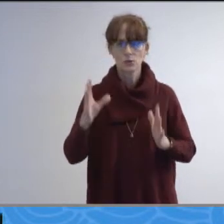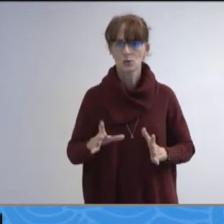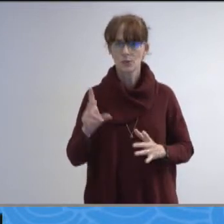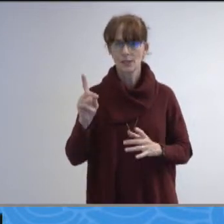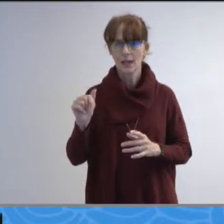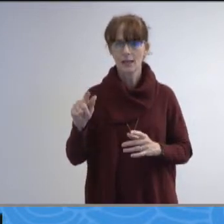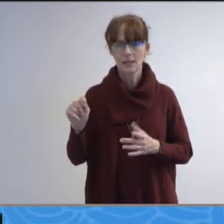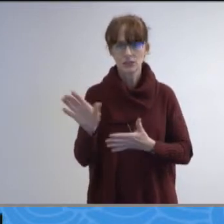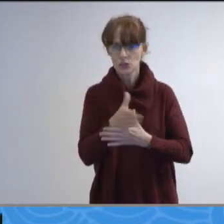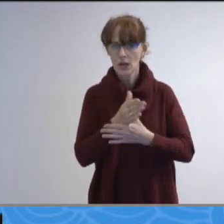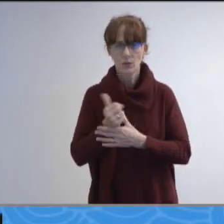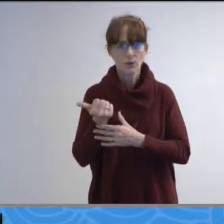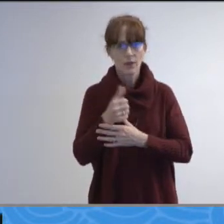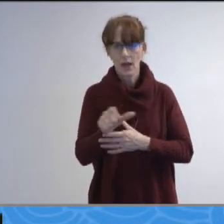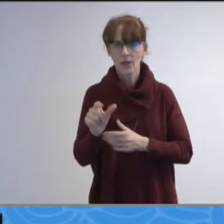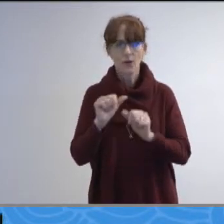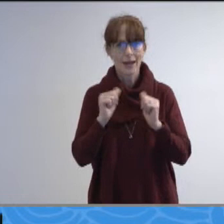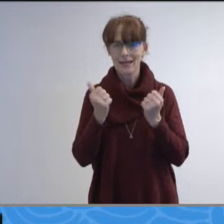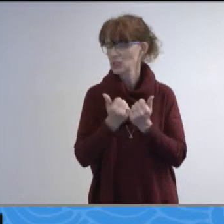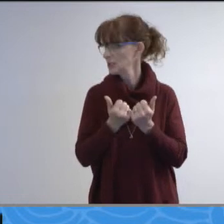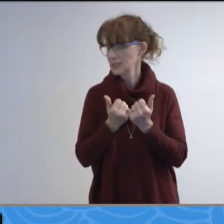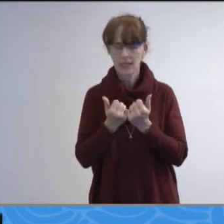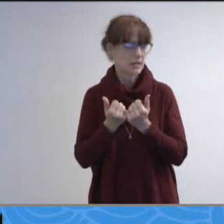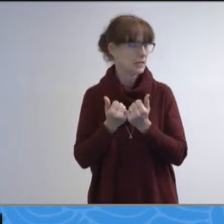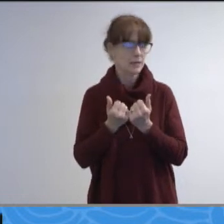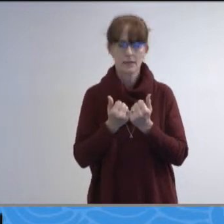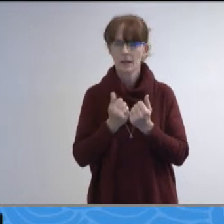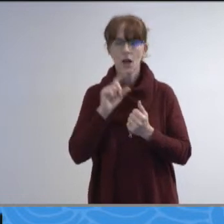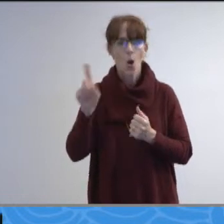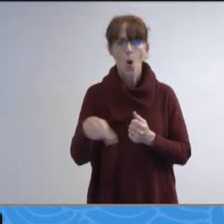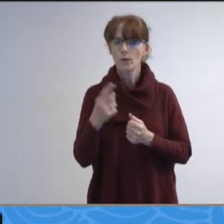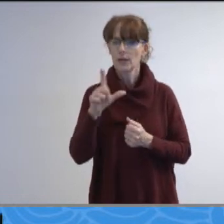and share it with any other agency other than Long Beach Unified.